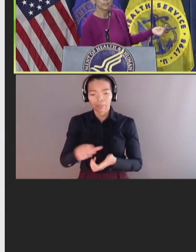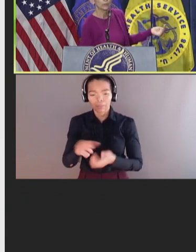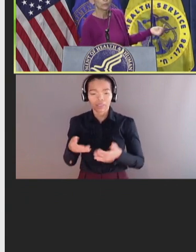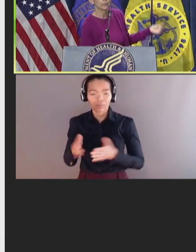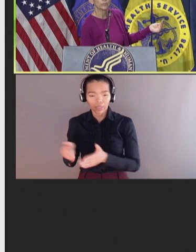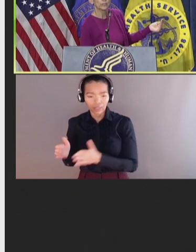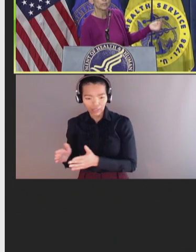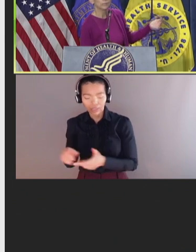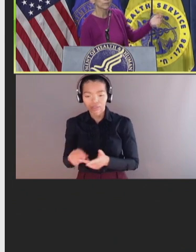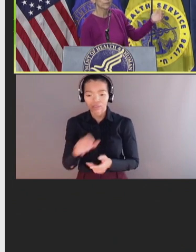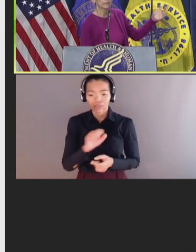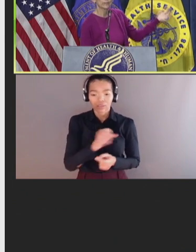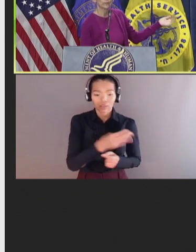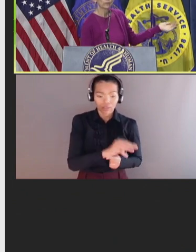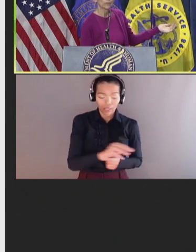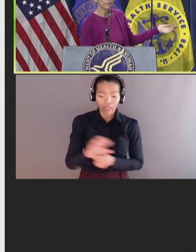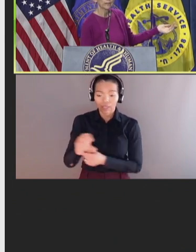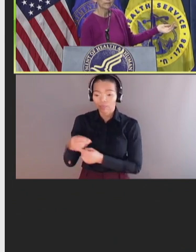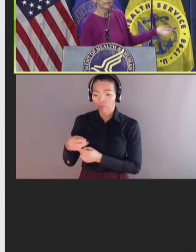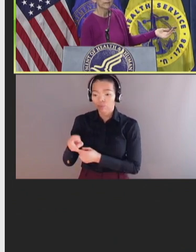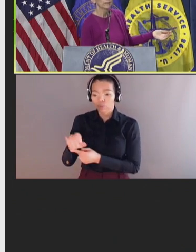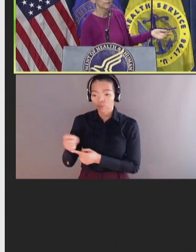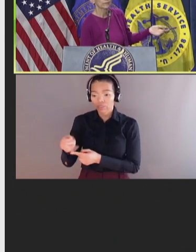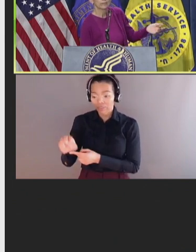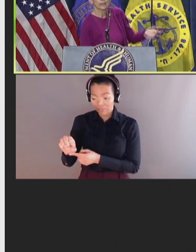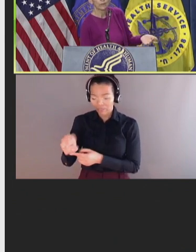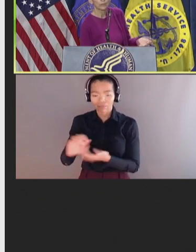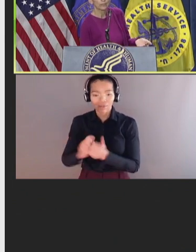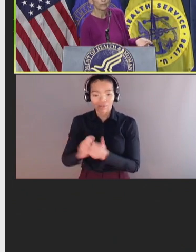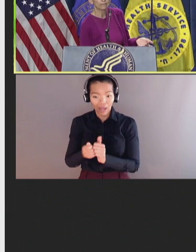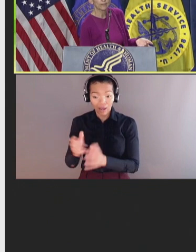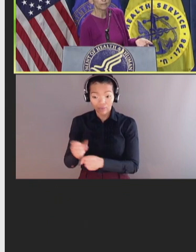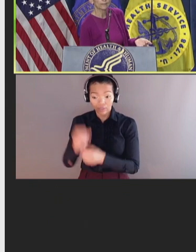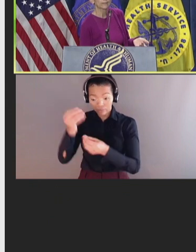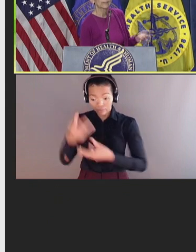you could see some of it is survey based. Some of it is counting the events. There's